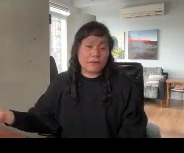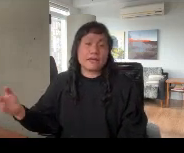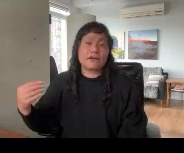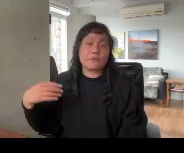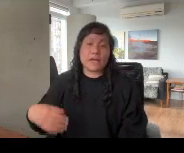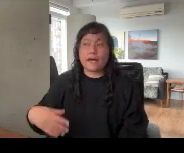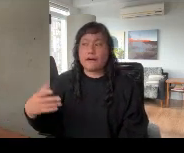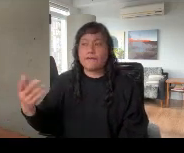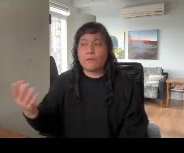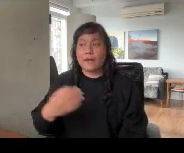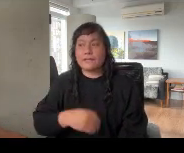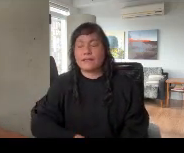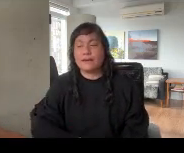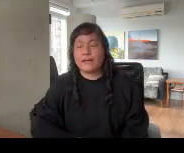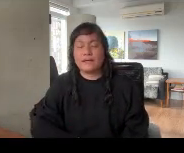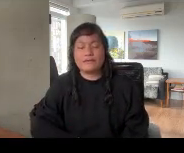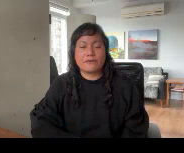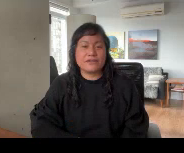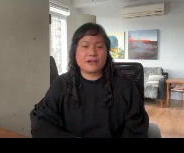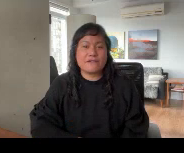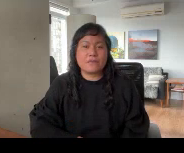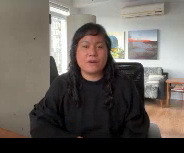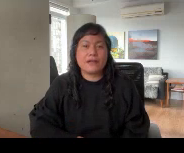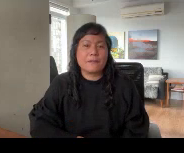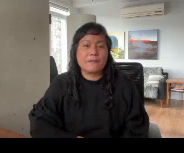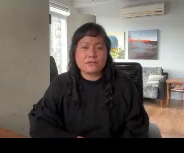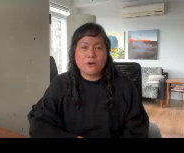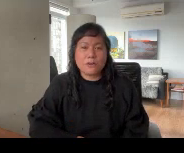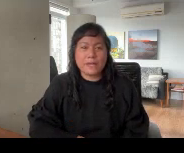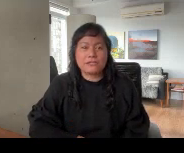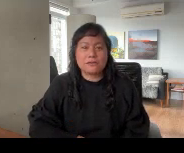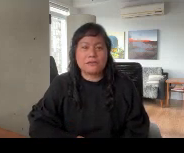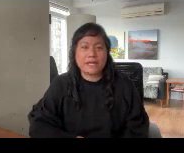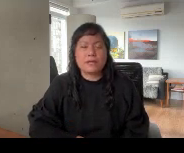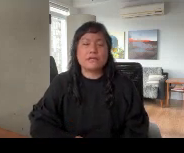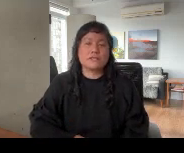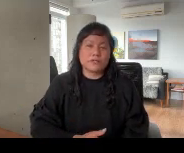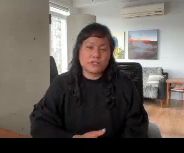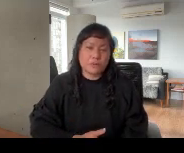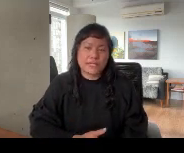on the right here we have what? And screenshot of what McGill's home page looked like circa